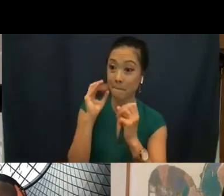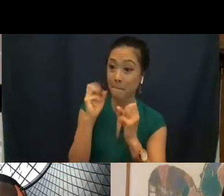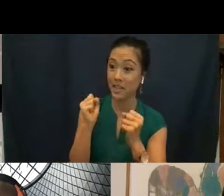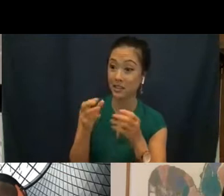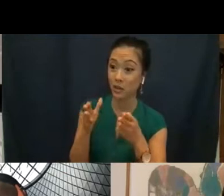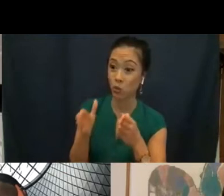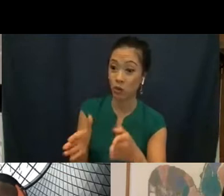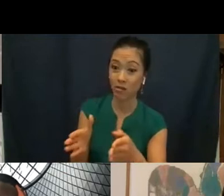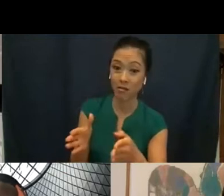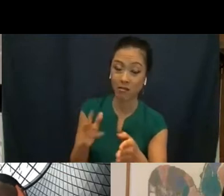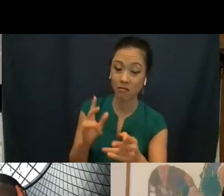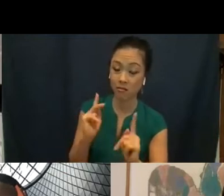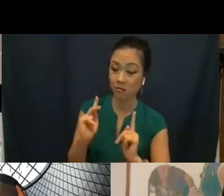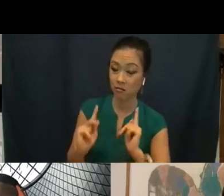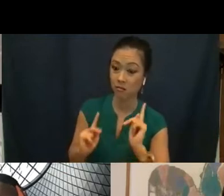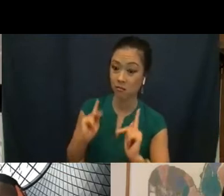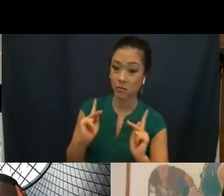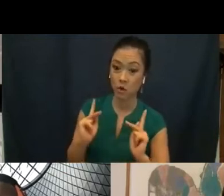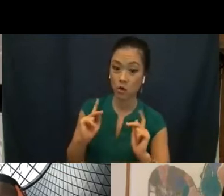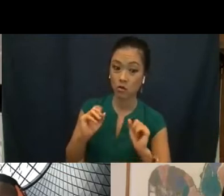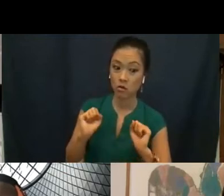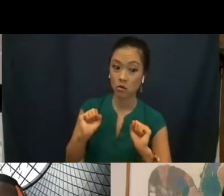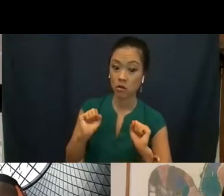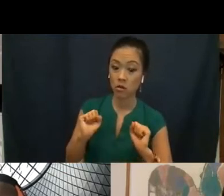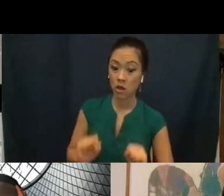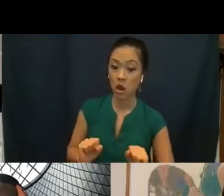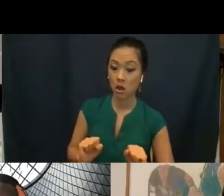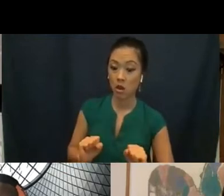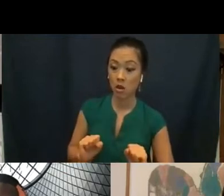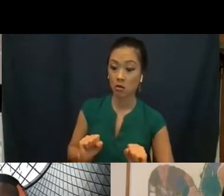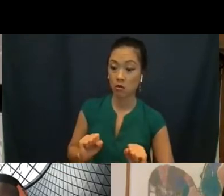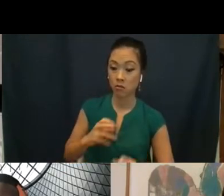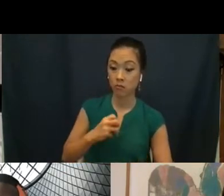themselves in spaces that might otherwise have been